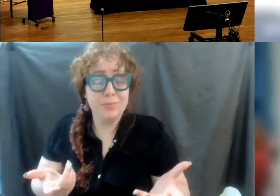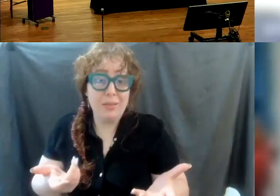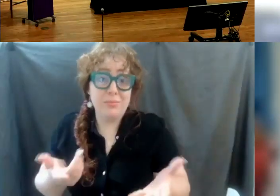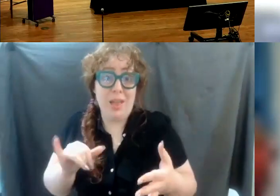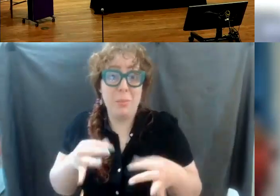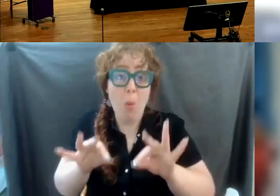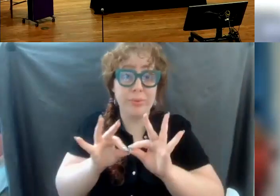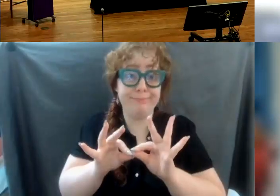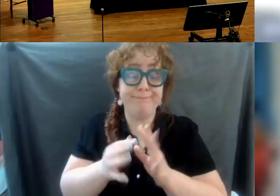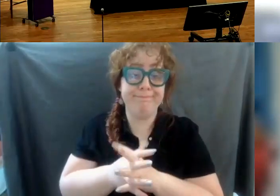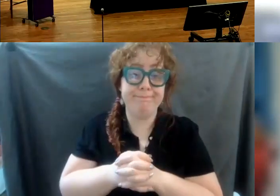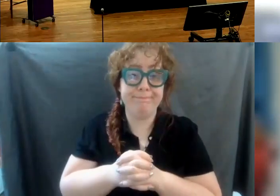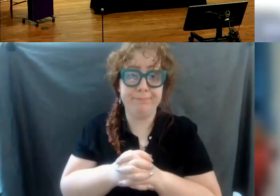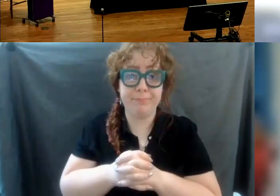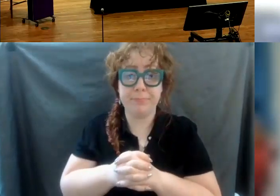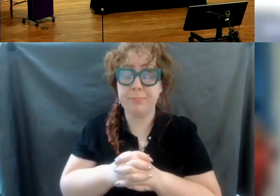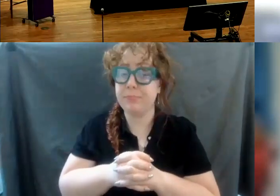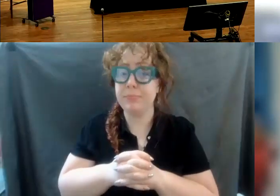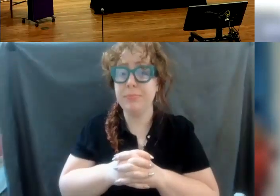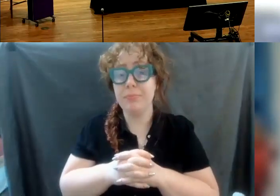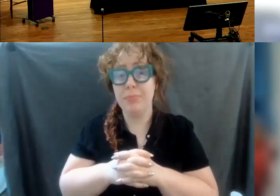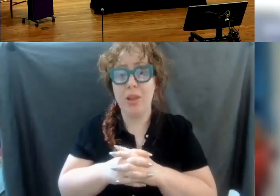you know, we were talking and you were all responding to the question of